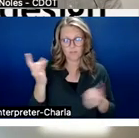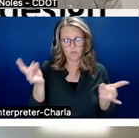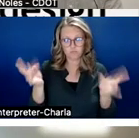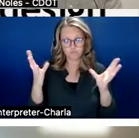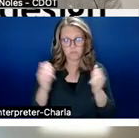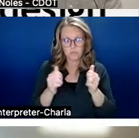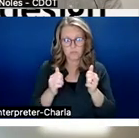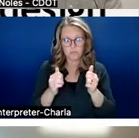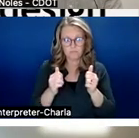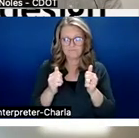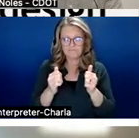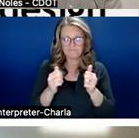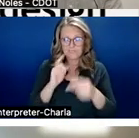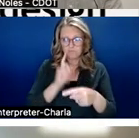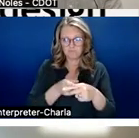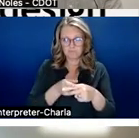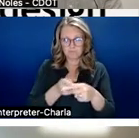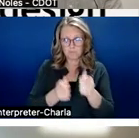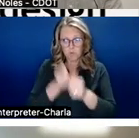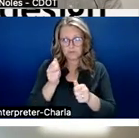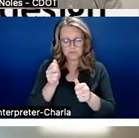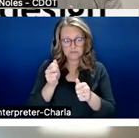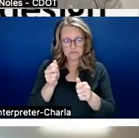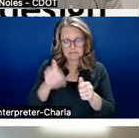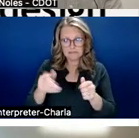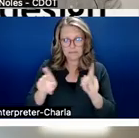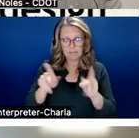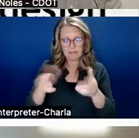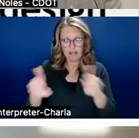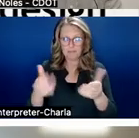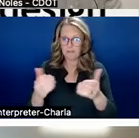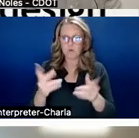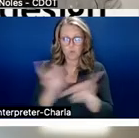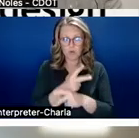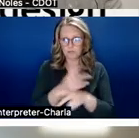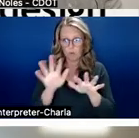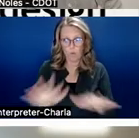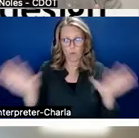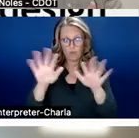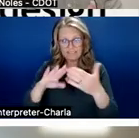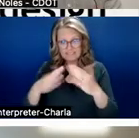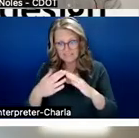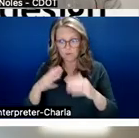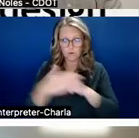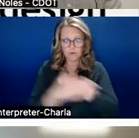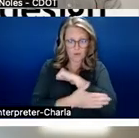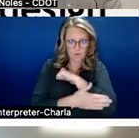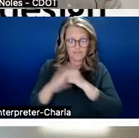and maybe in city and county of Denver. But unfortunately, there have just been a ton